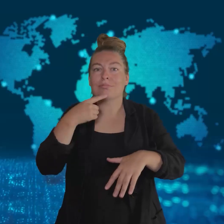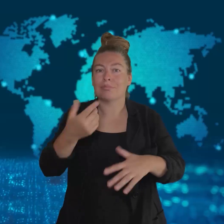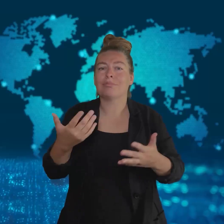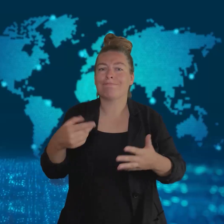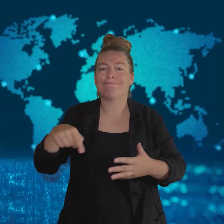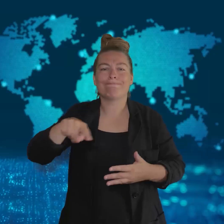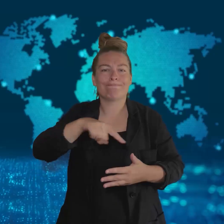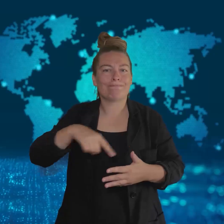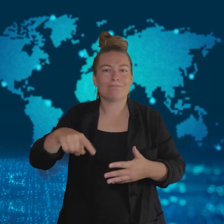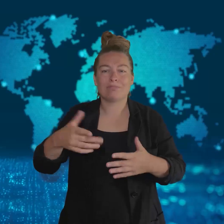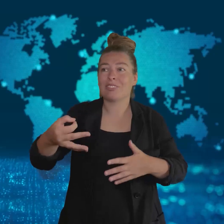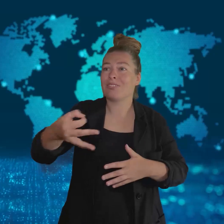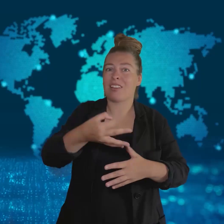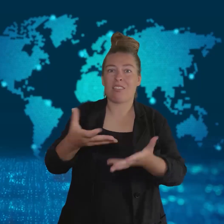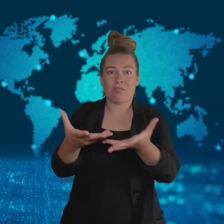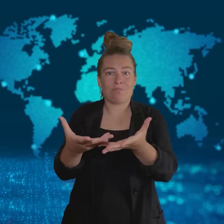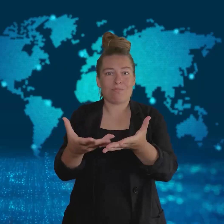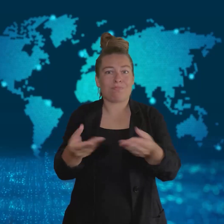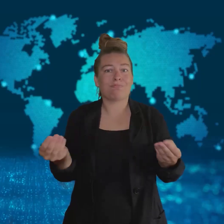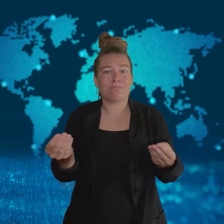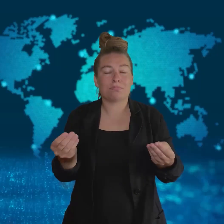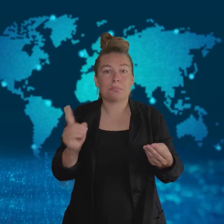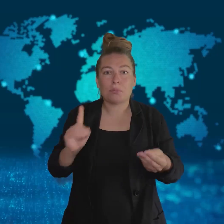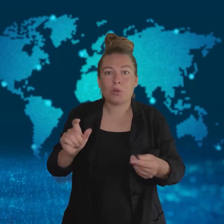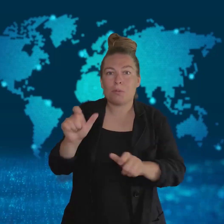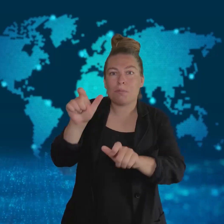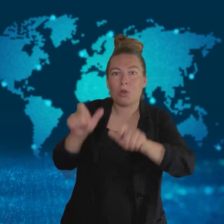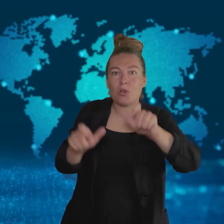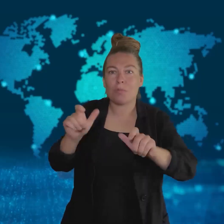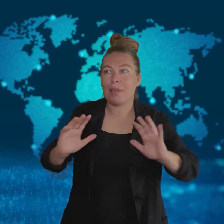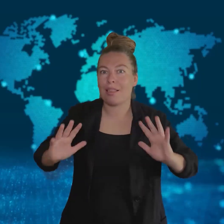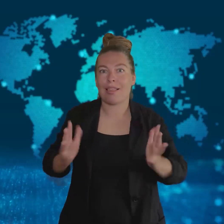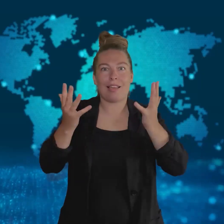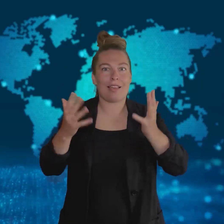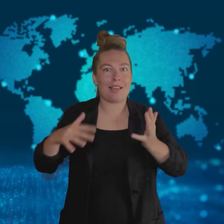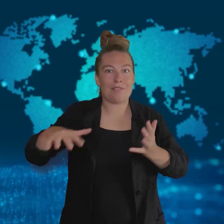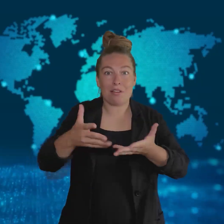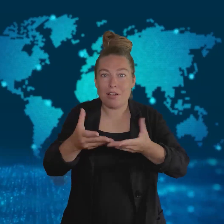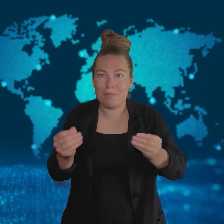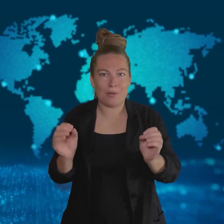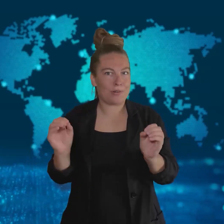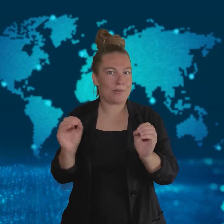"œWe lost our village but not our lives...